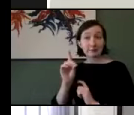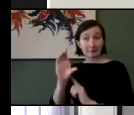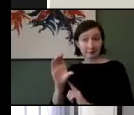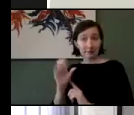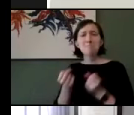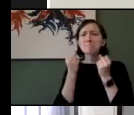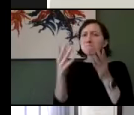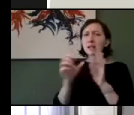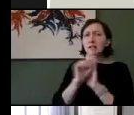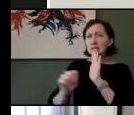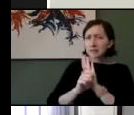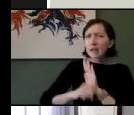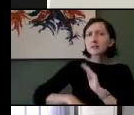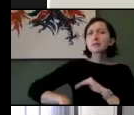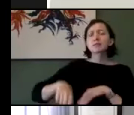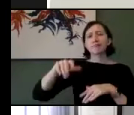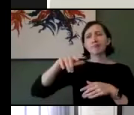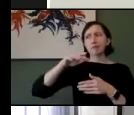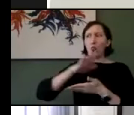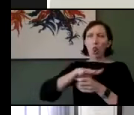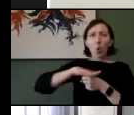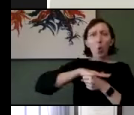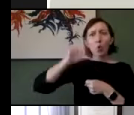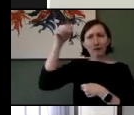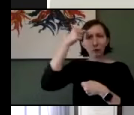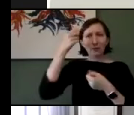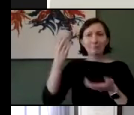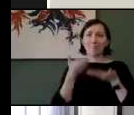a face masks or face covering in public places